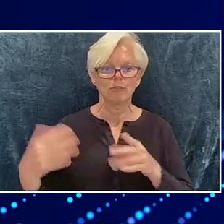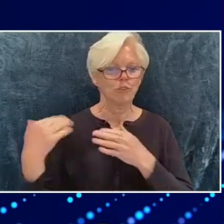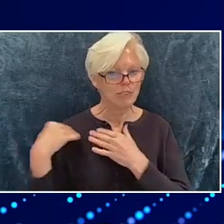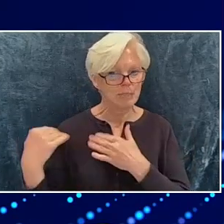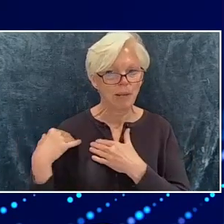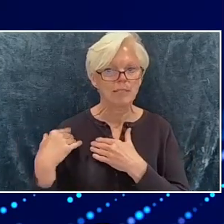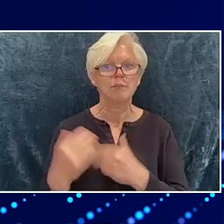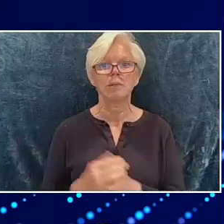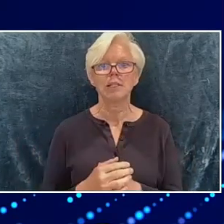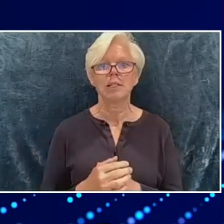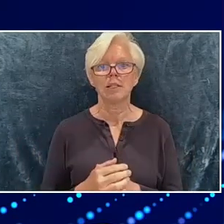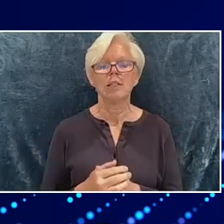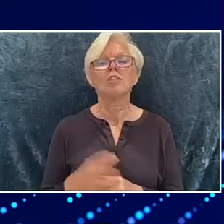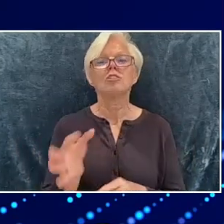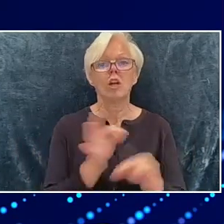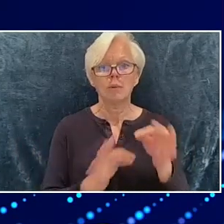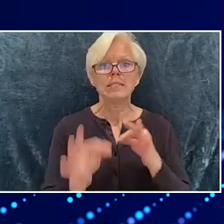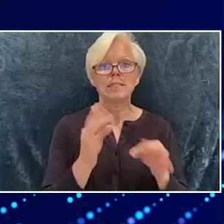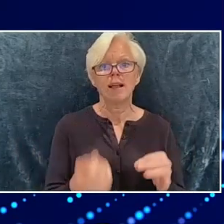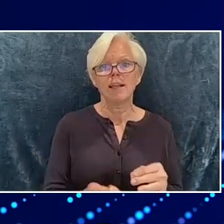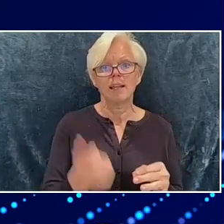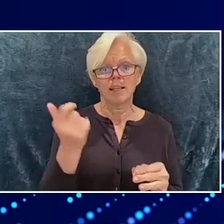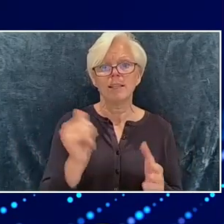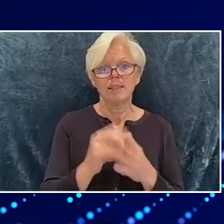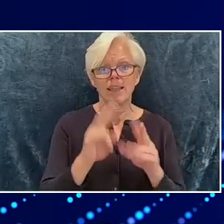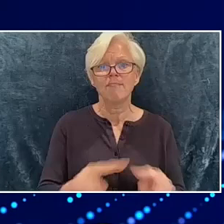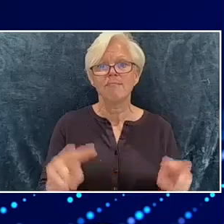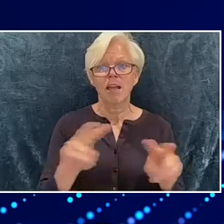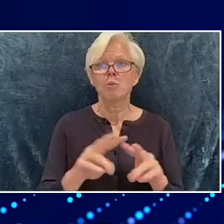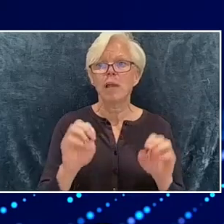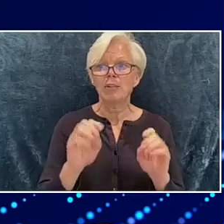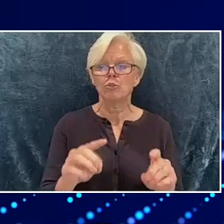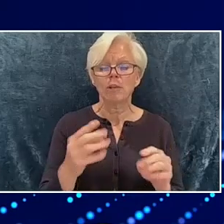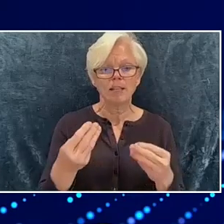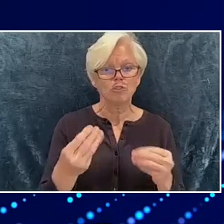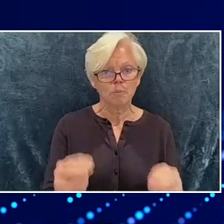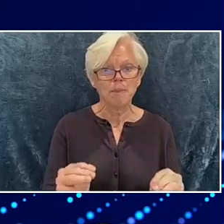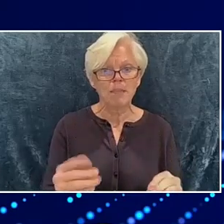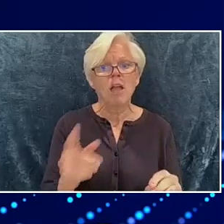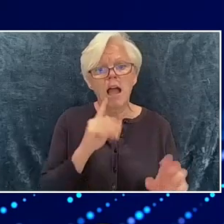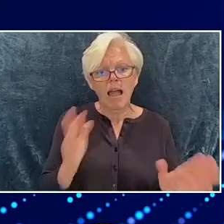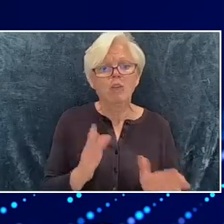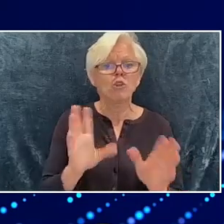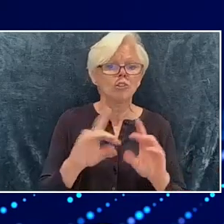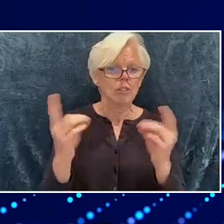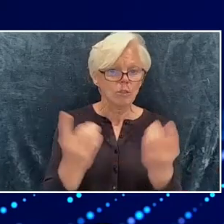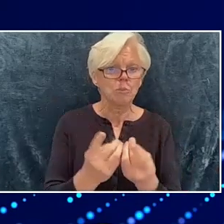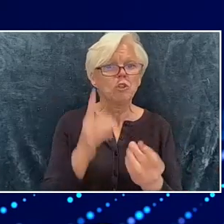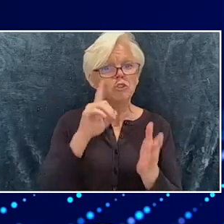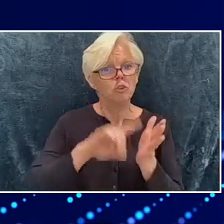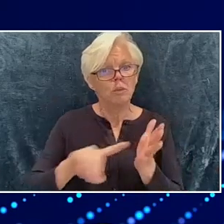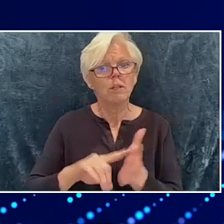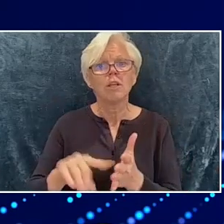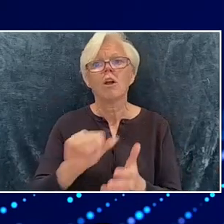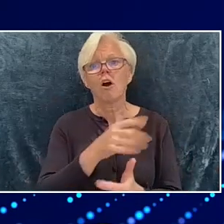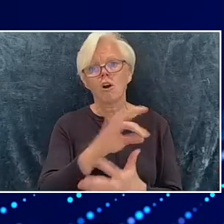So instead of eliminating this valuable educational method, I urge the Department to explore alternative solutions.